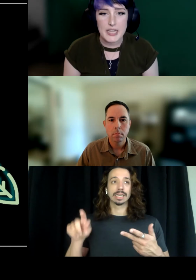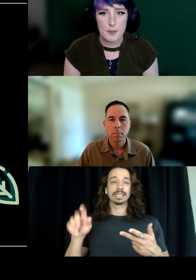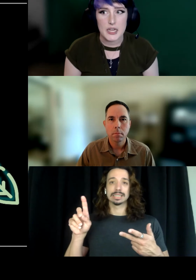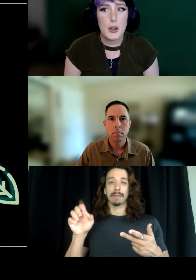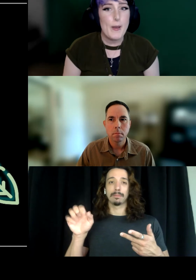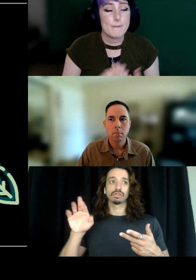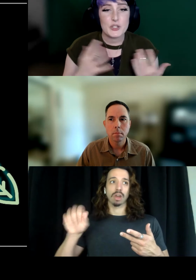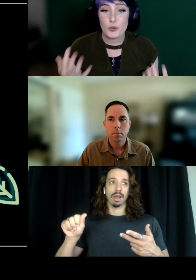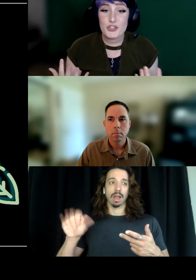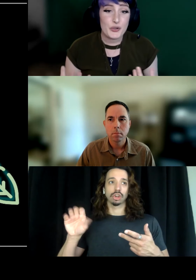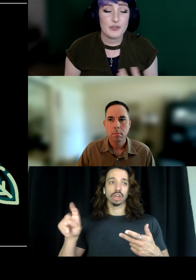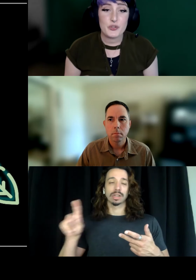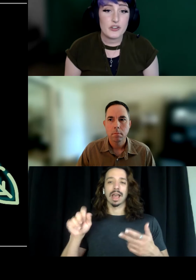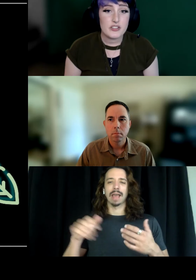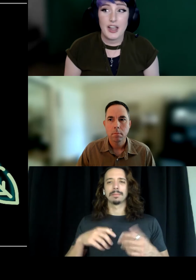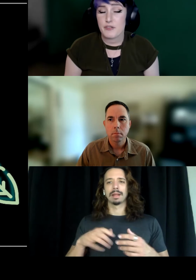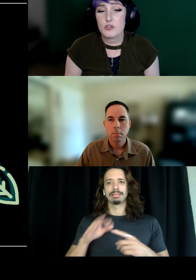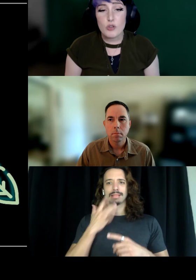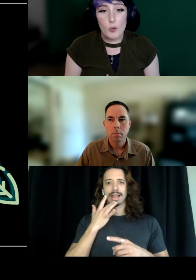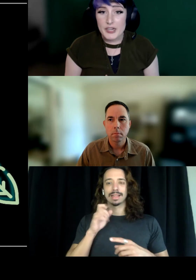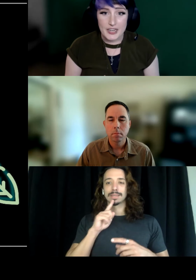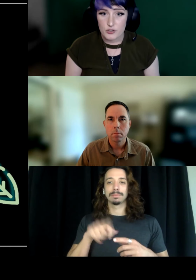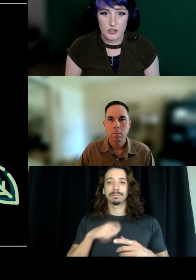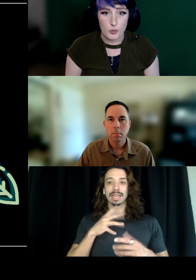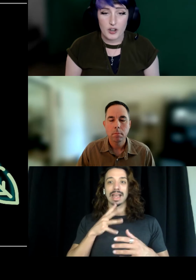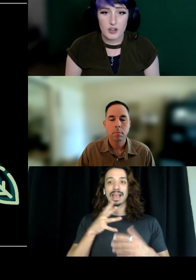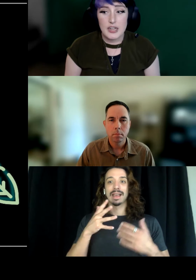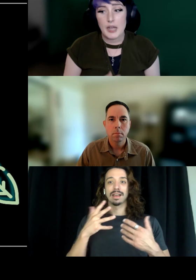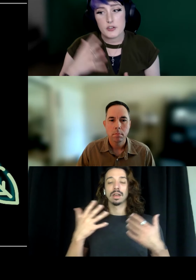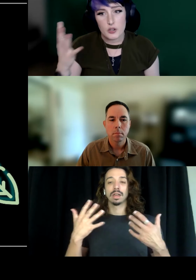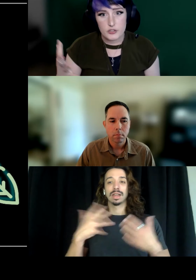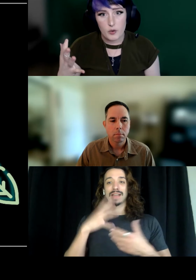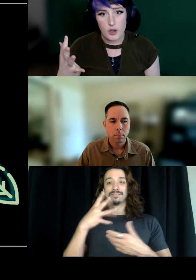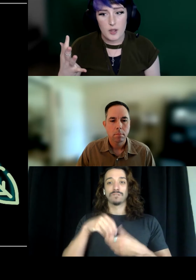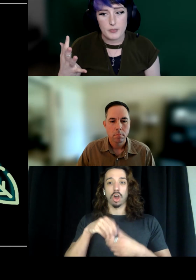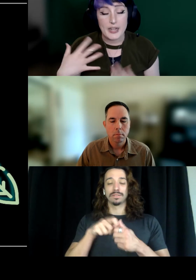be tapped in, but Twitter's a great resource. I find so many answers on Twitter and there's also,